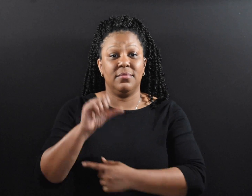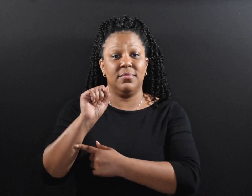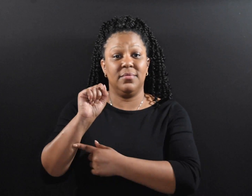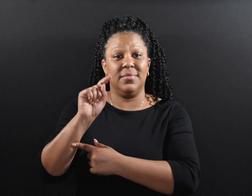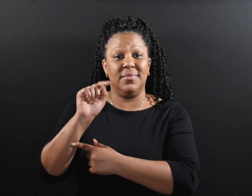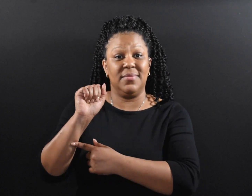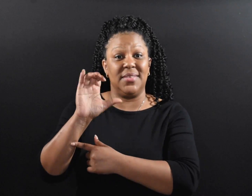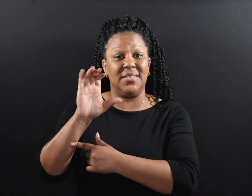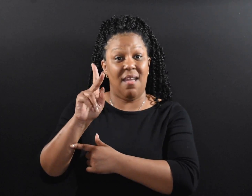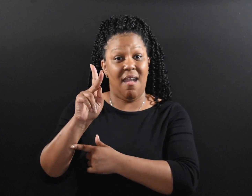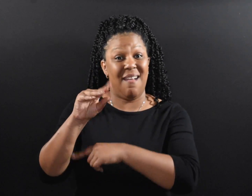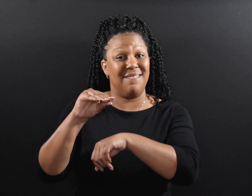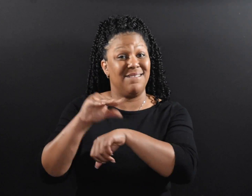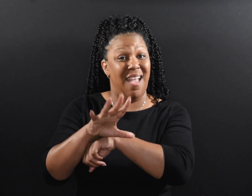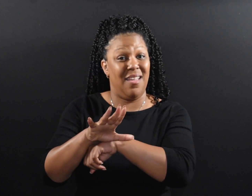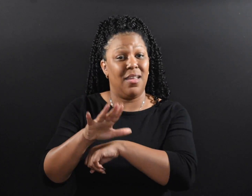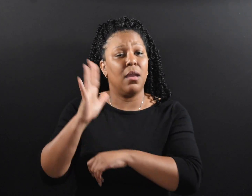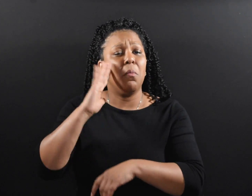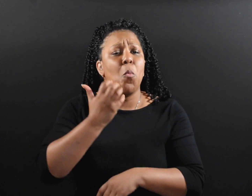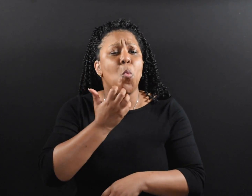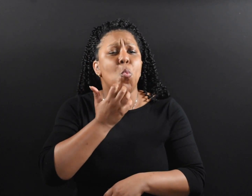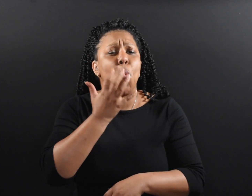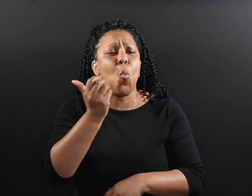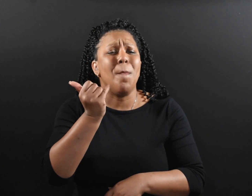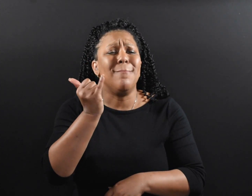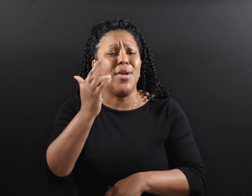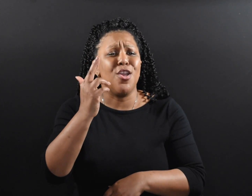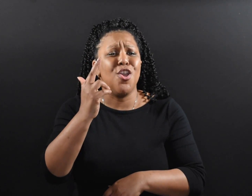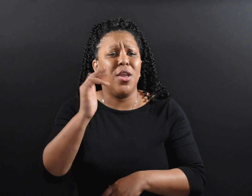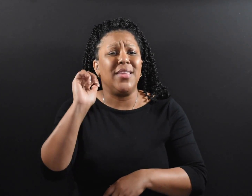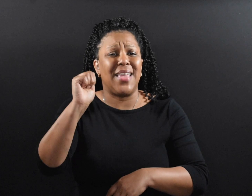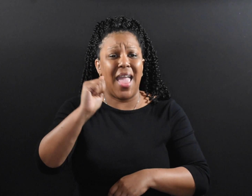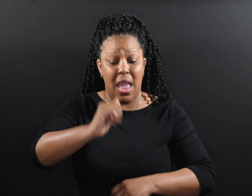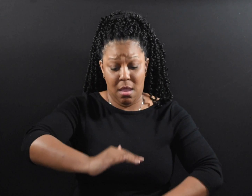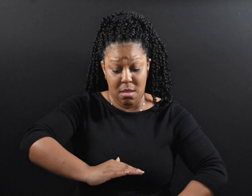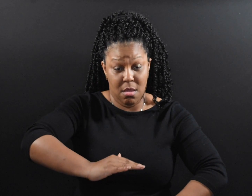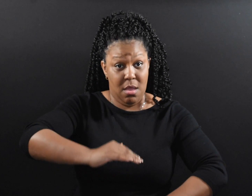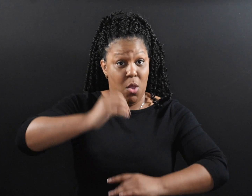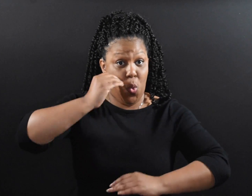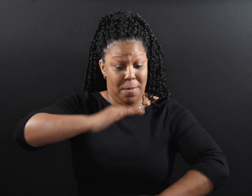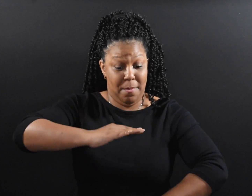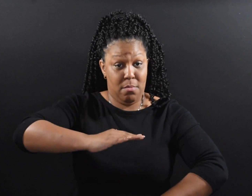Stack effect - Warm air rises to the upper portion of the home and is lost to the outside